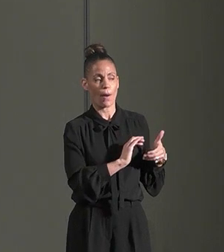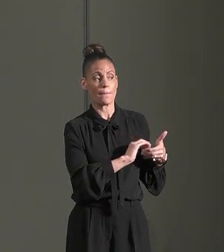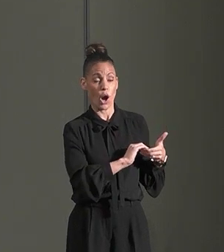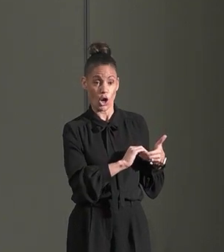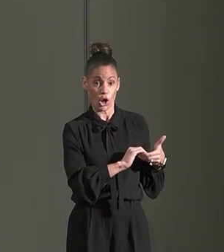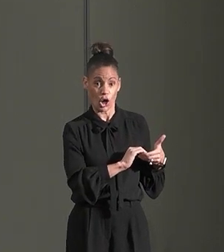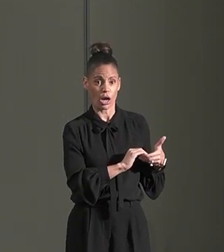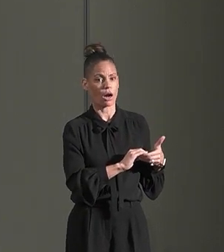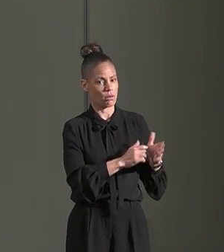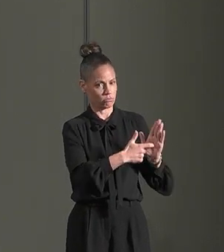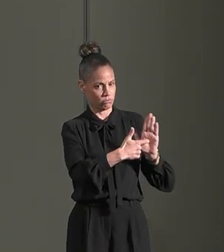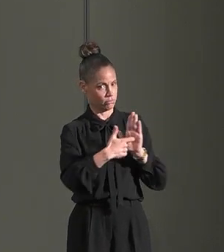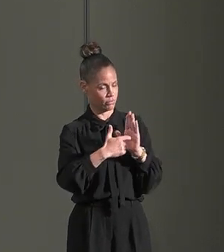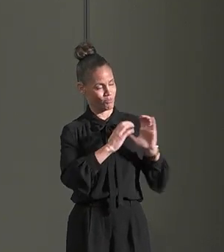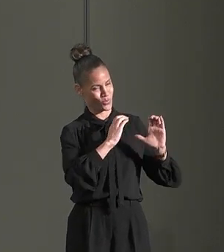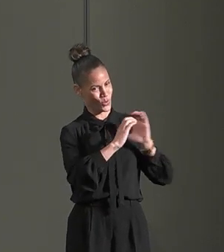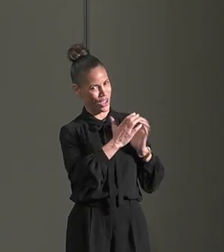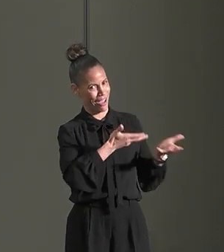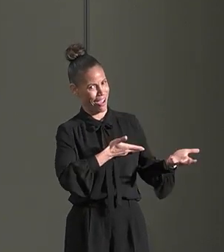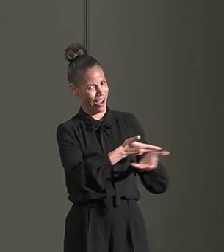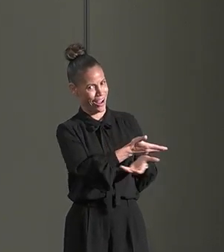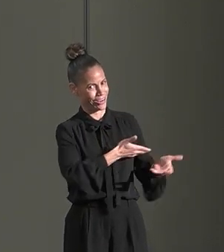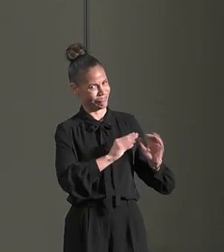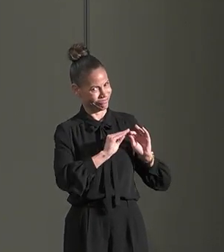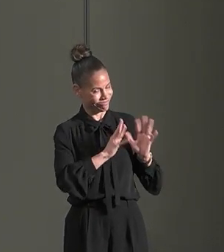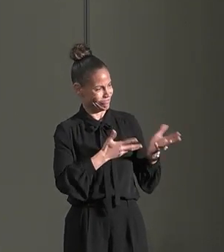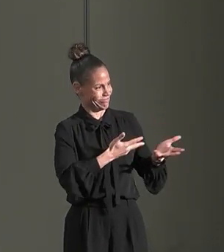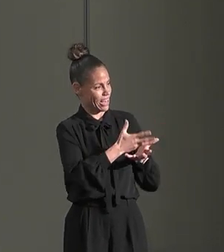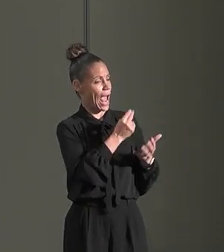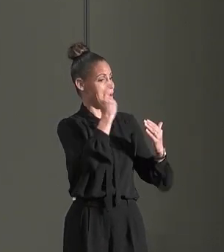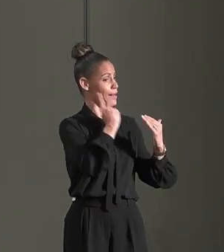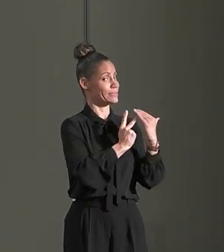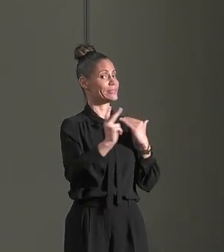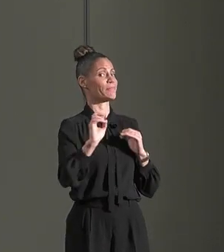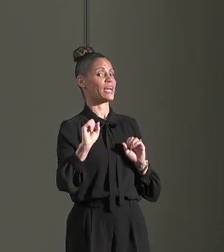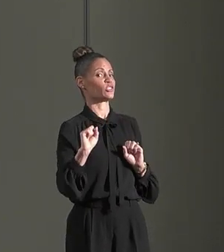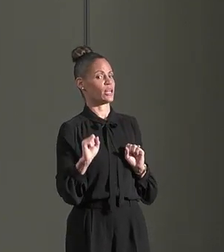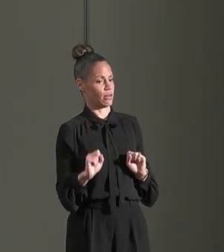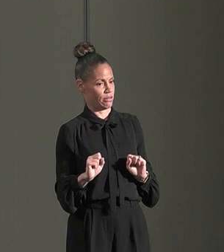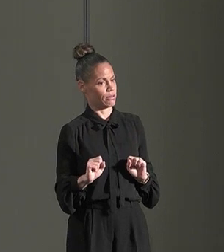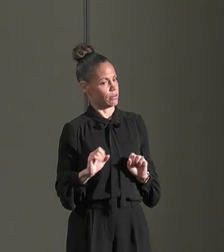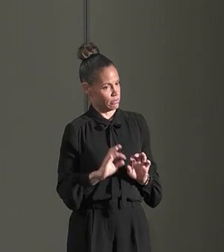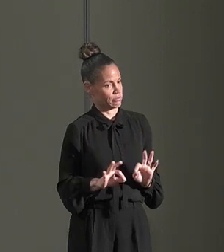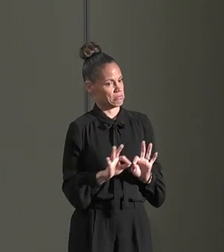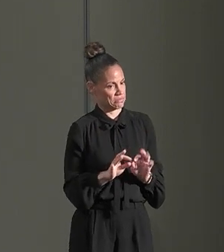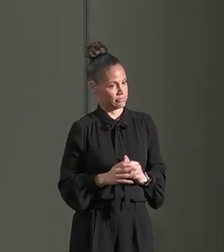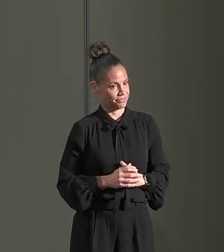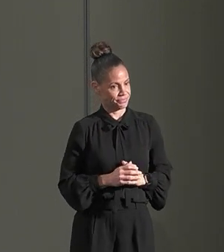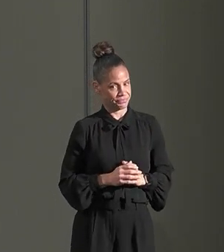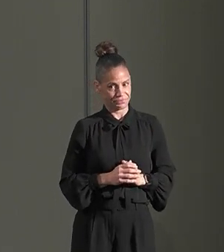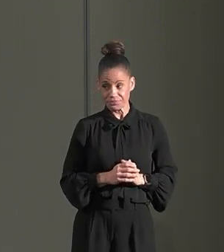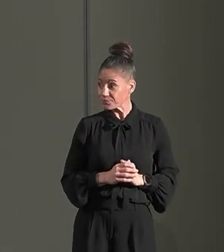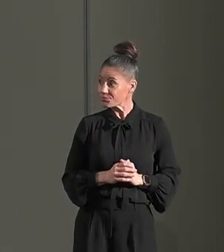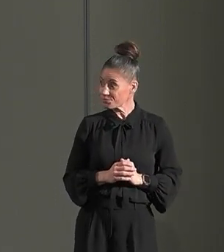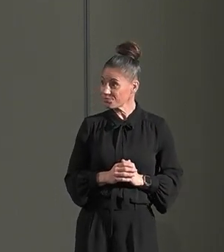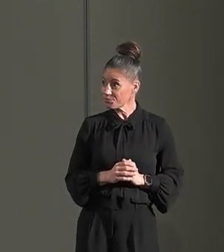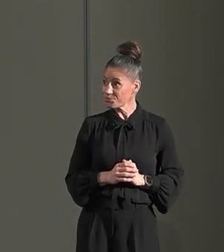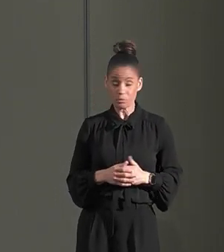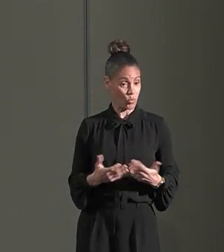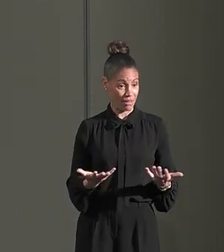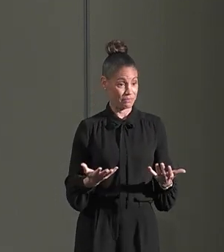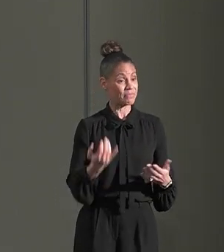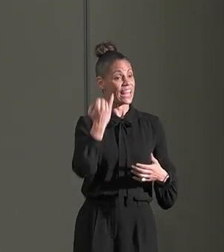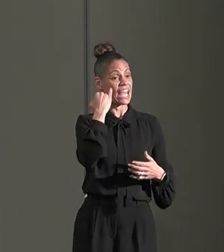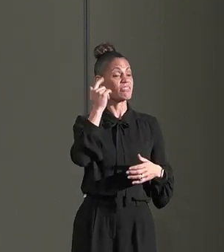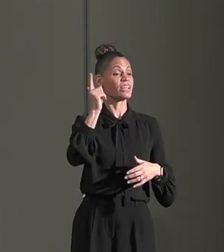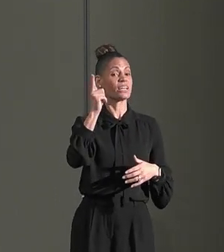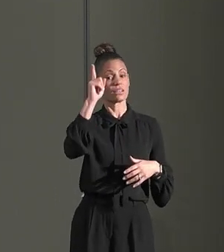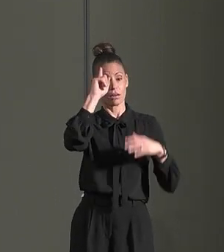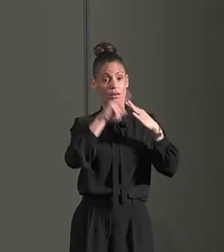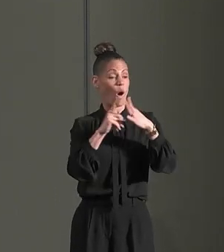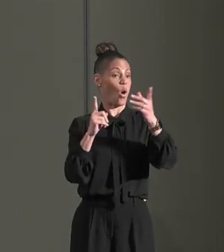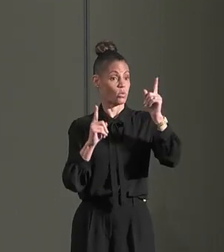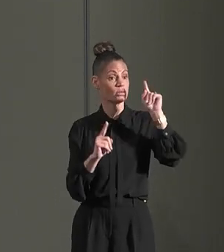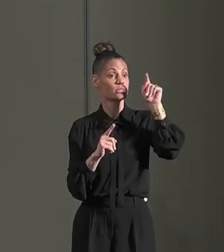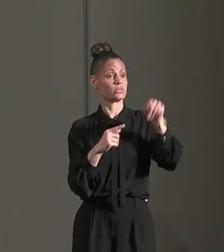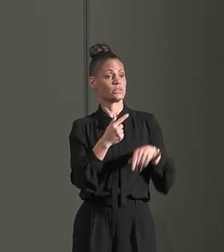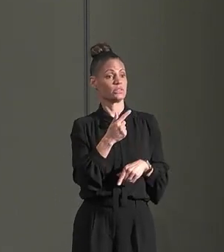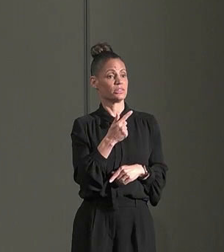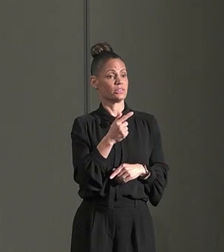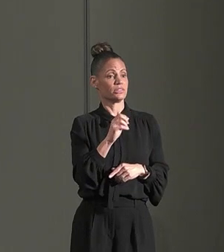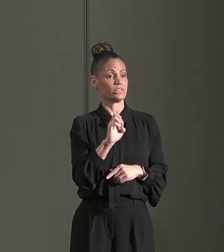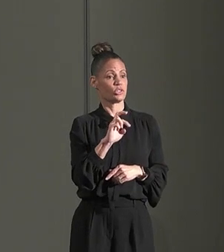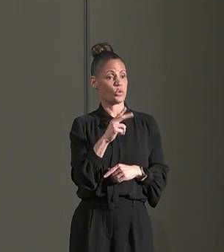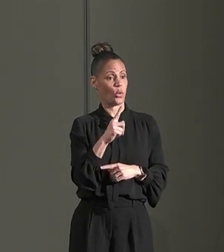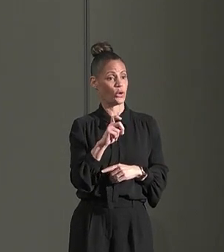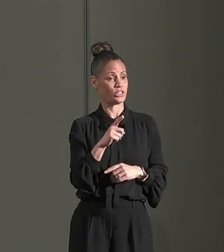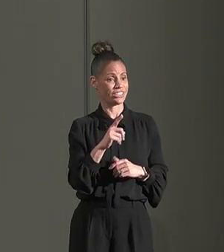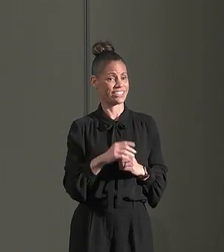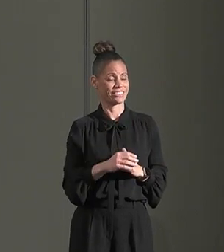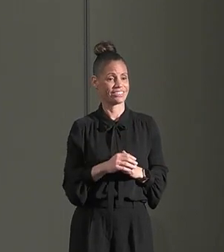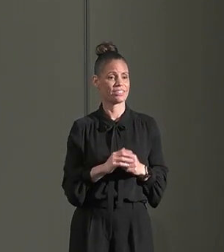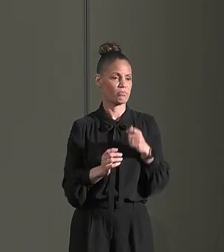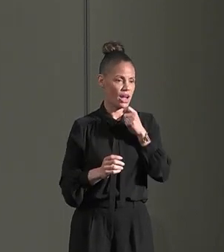and you need communication and anticipation. You do have other questions we will be here. George.